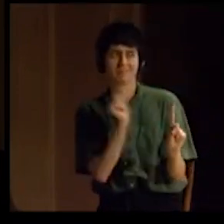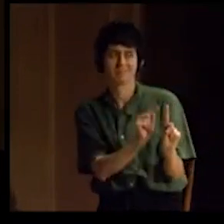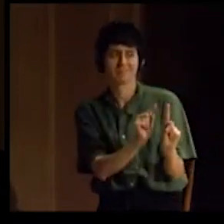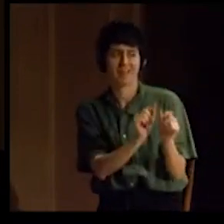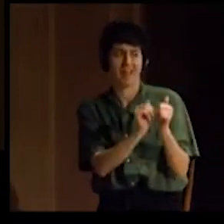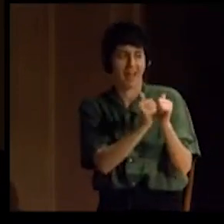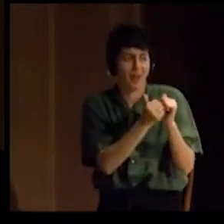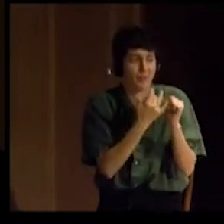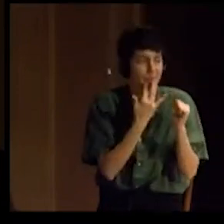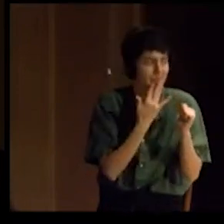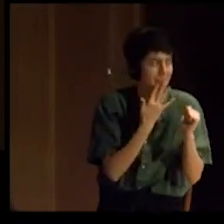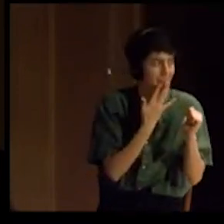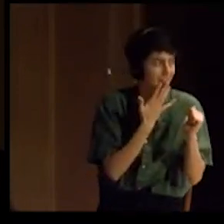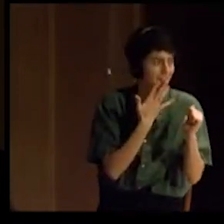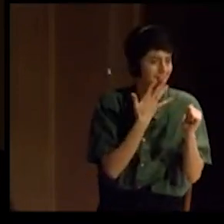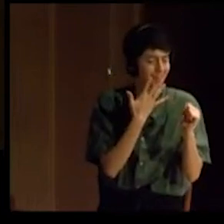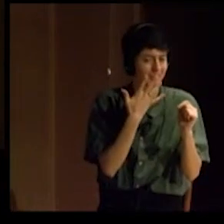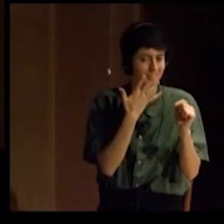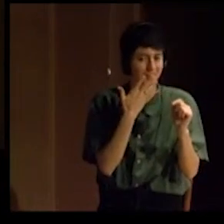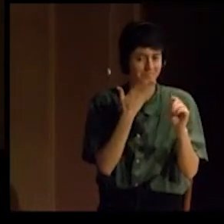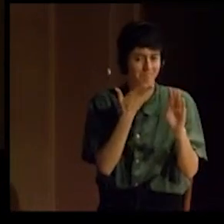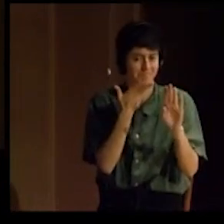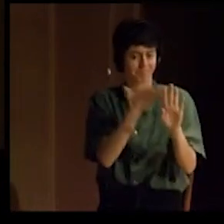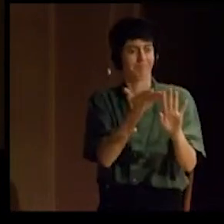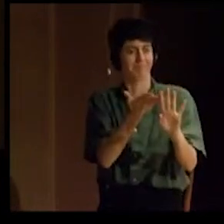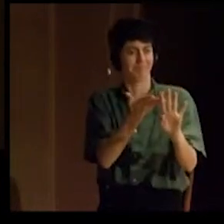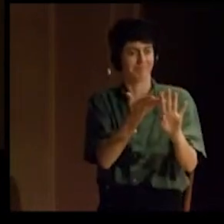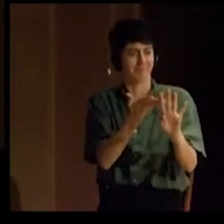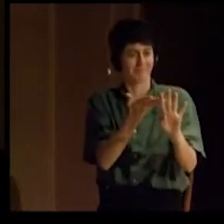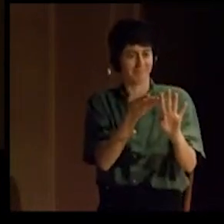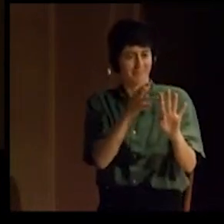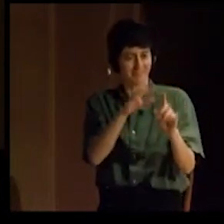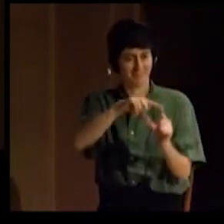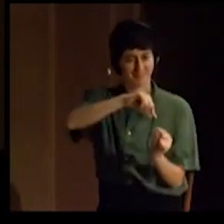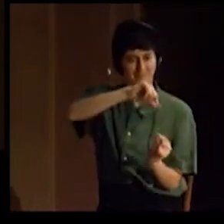Thank you for that question. So yeah, so we don't see a lot of degradation of colors.